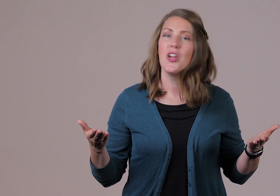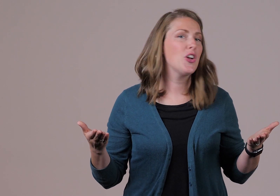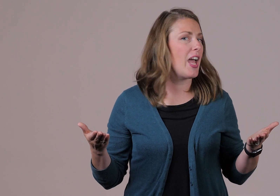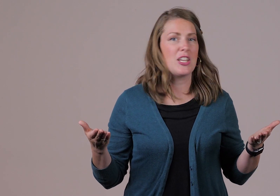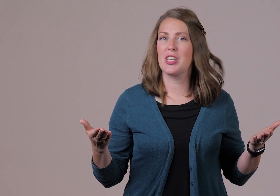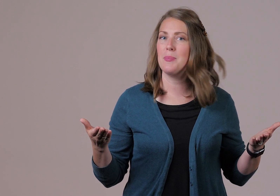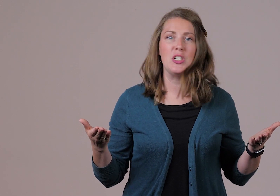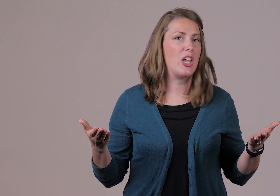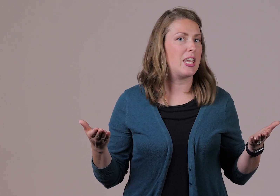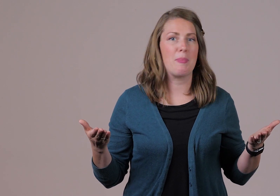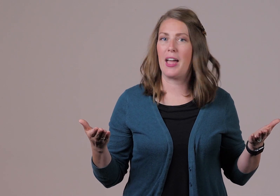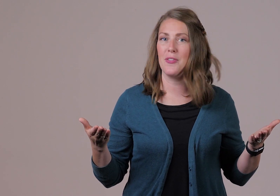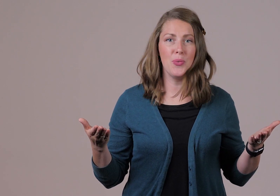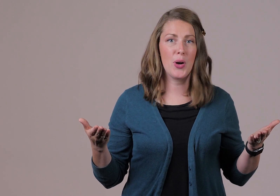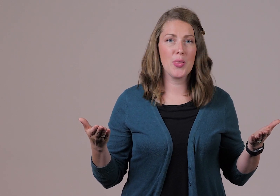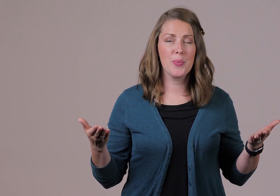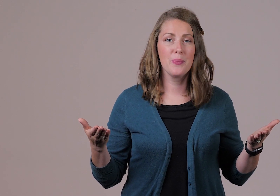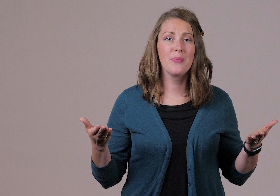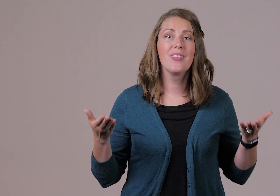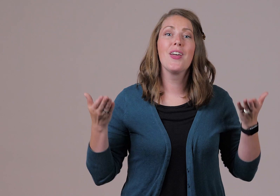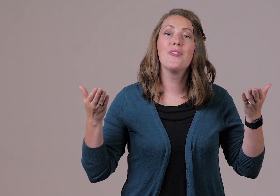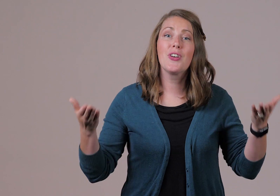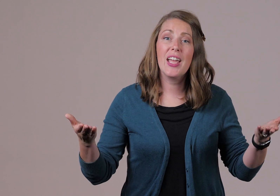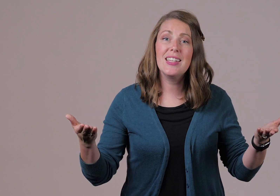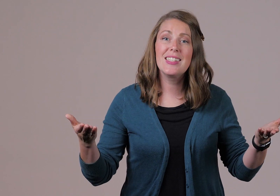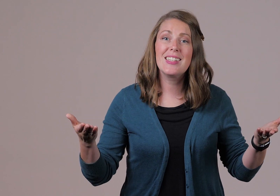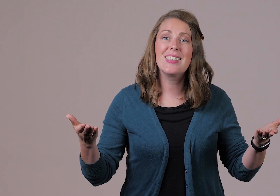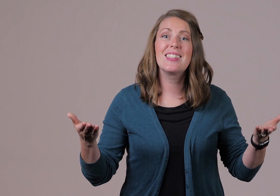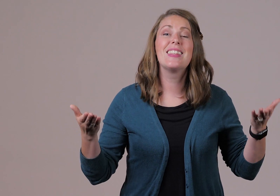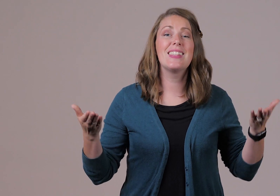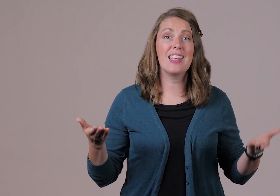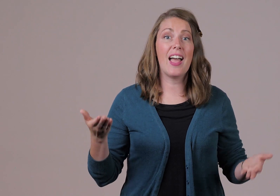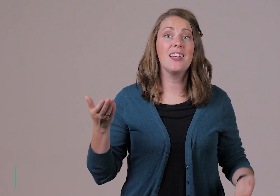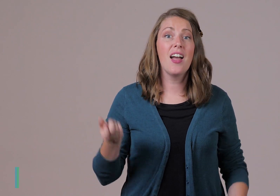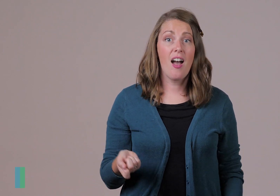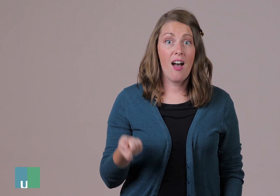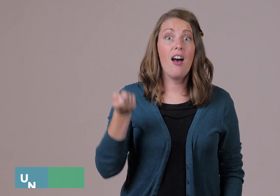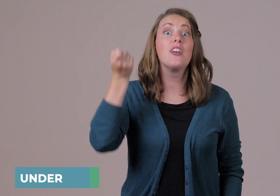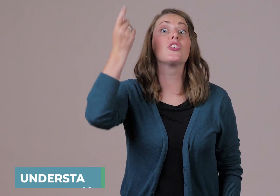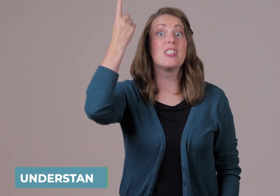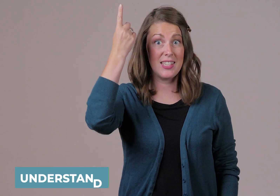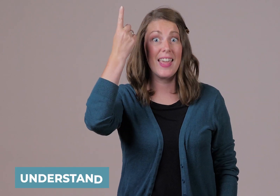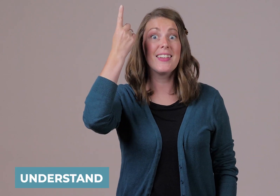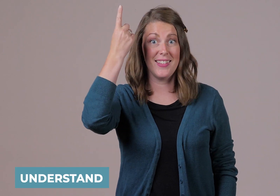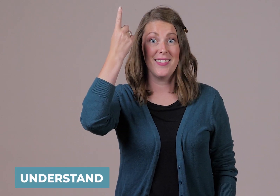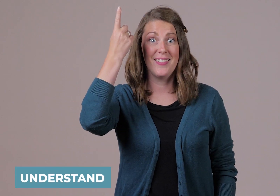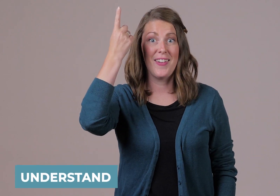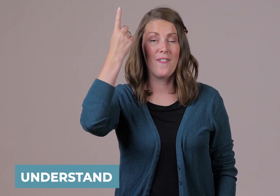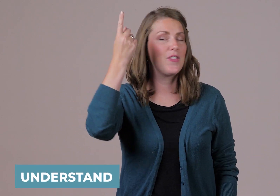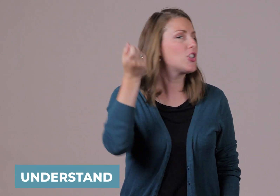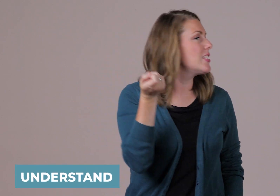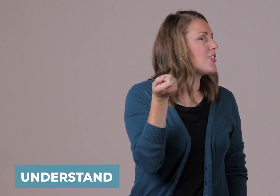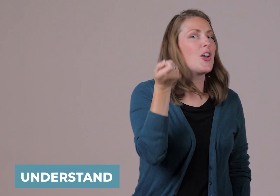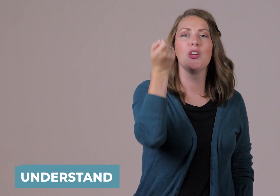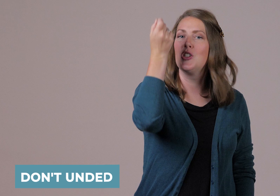your head is going to be shaking back and forth. For instance, the sign understand versus